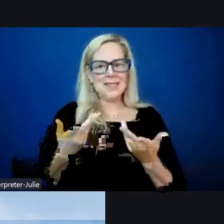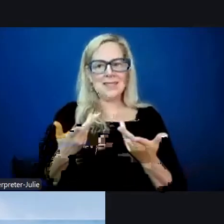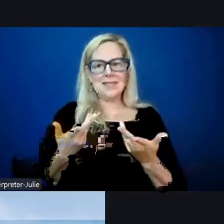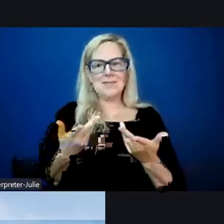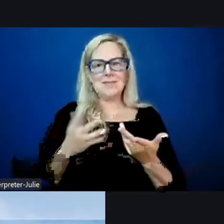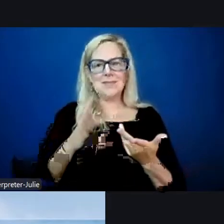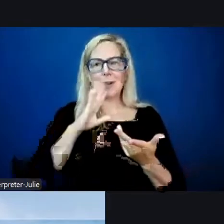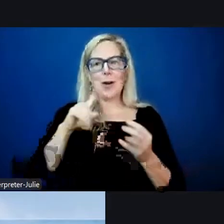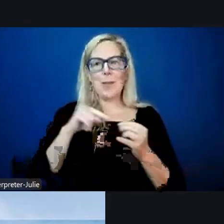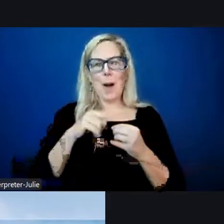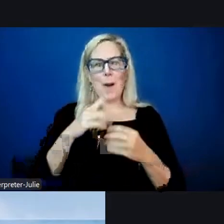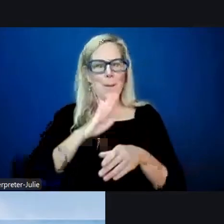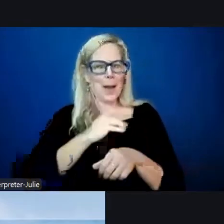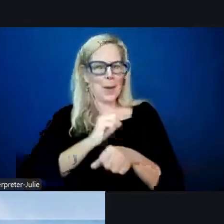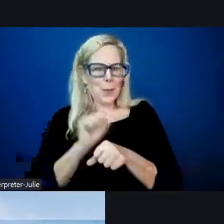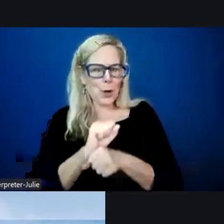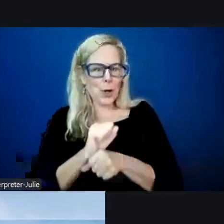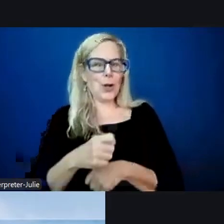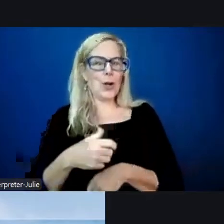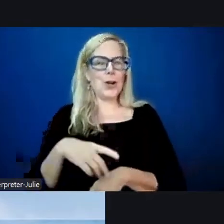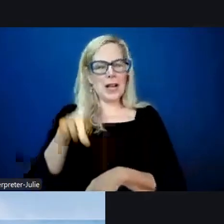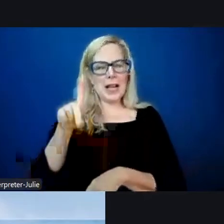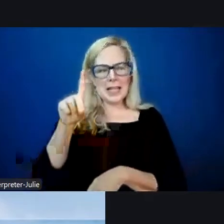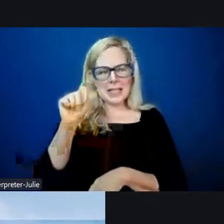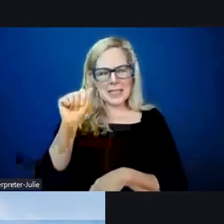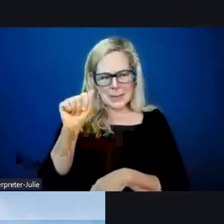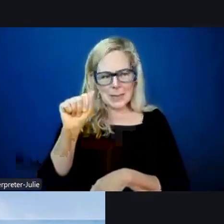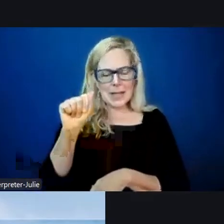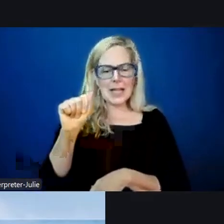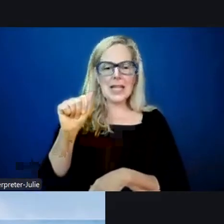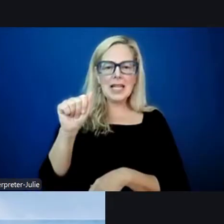and talk about disability and talk about this research with Athena.